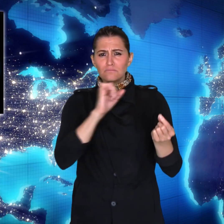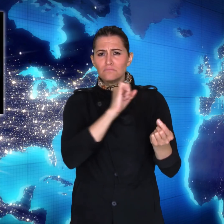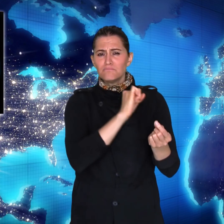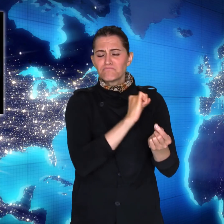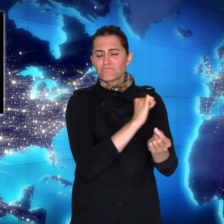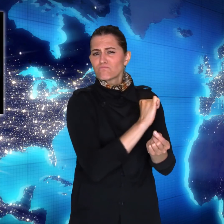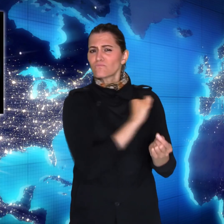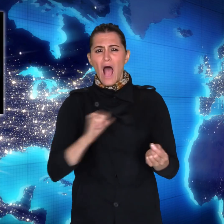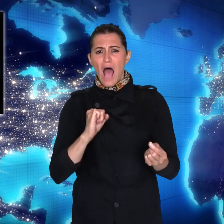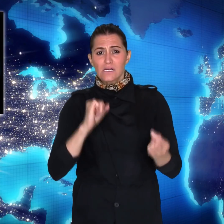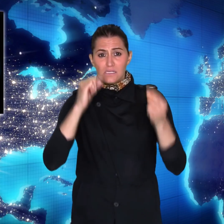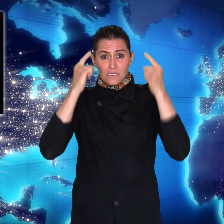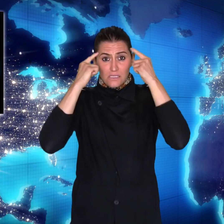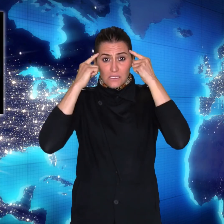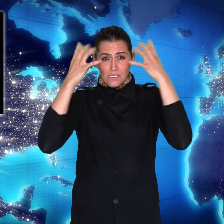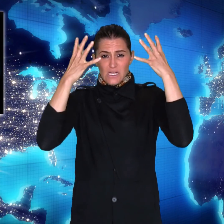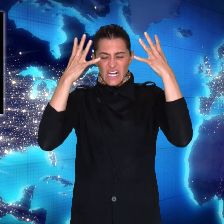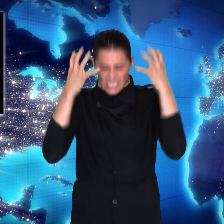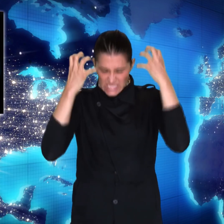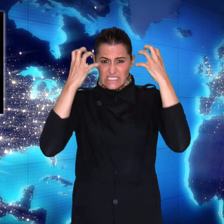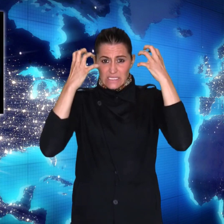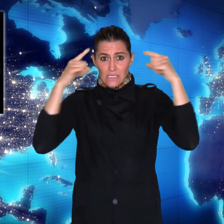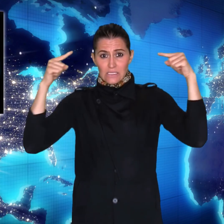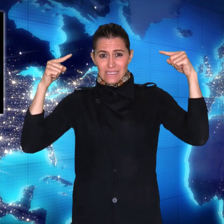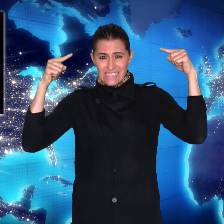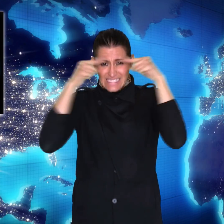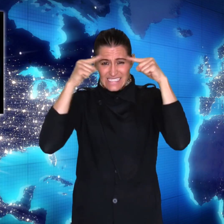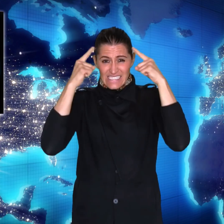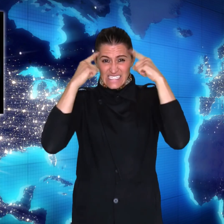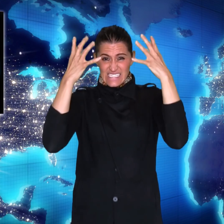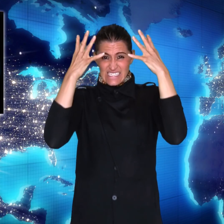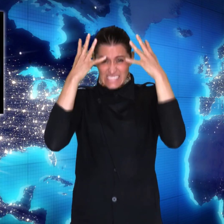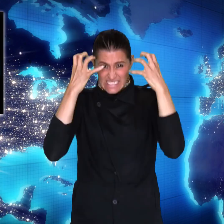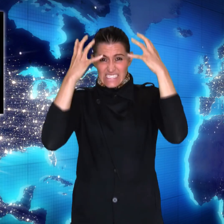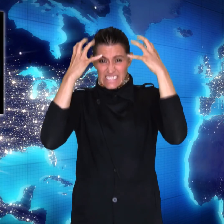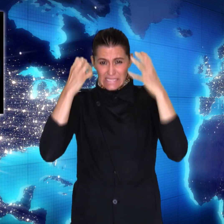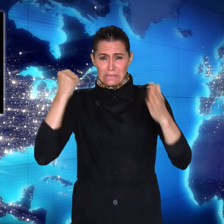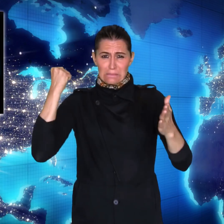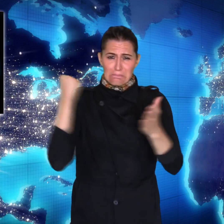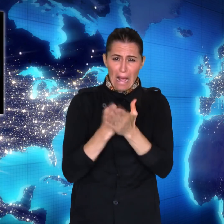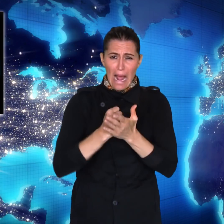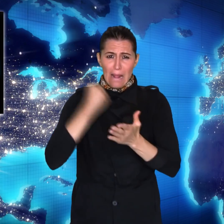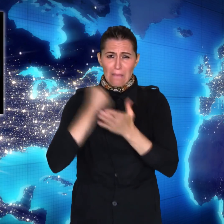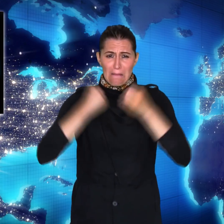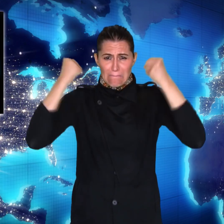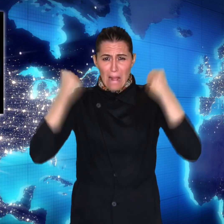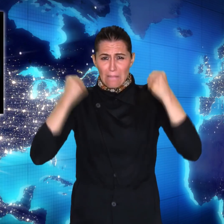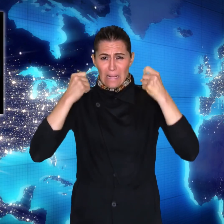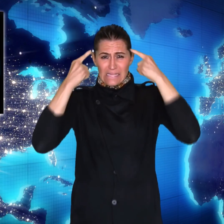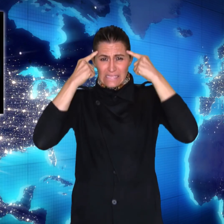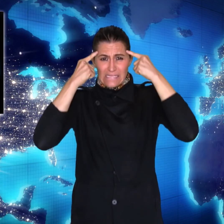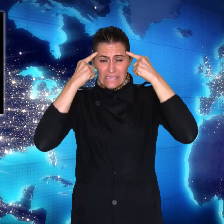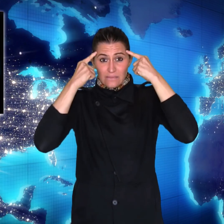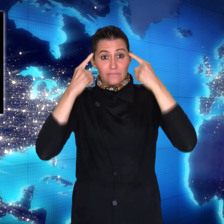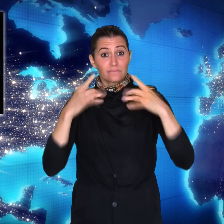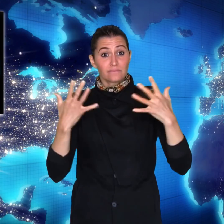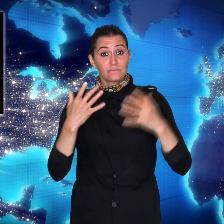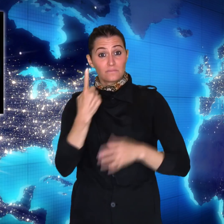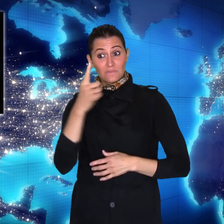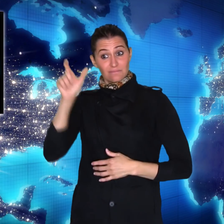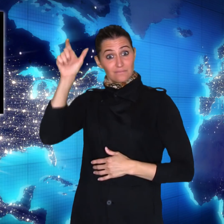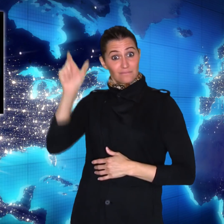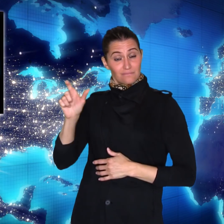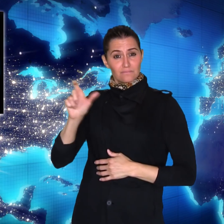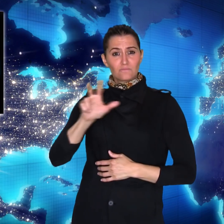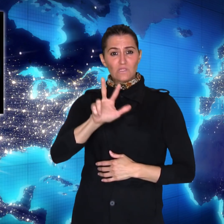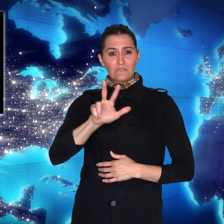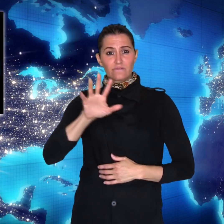hot-pepper eating competition where he